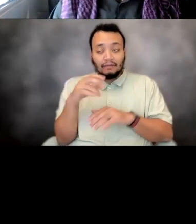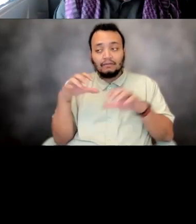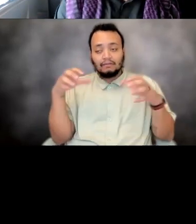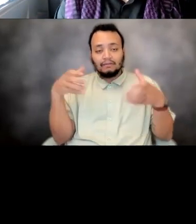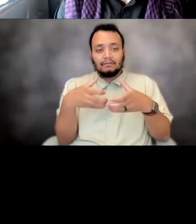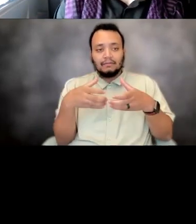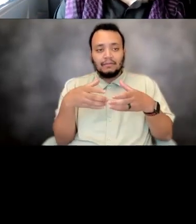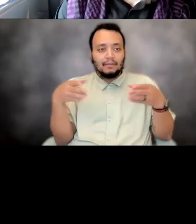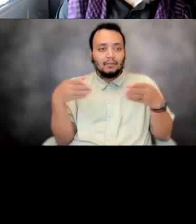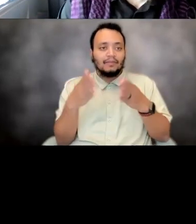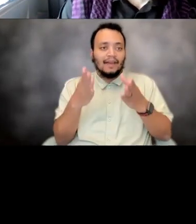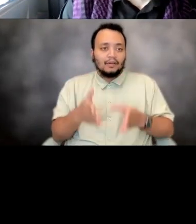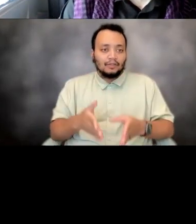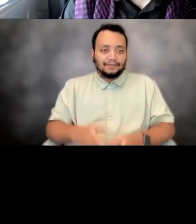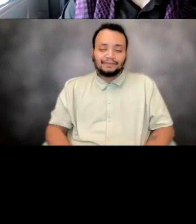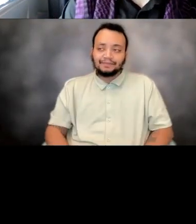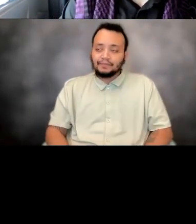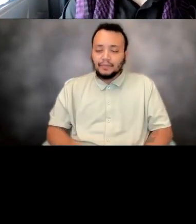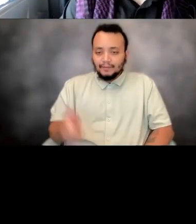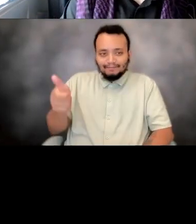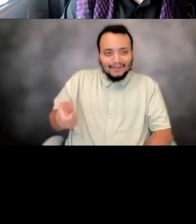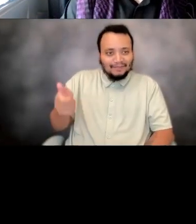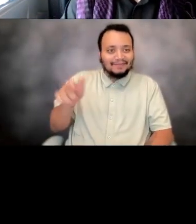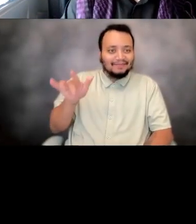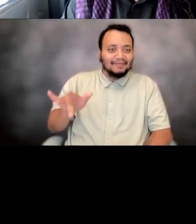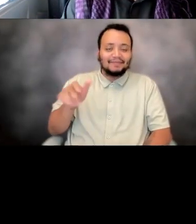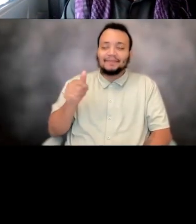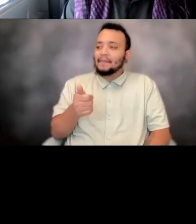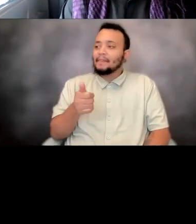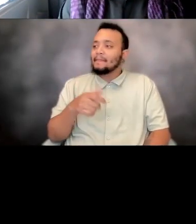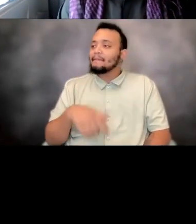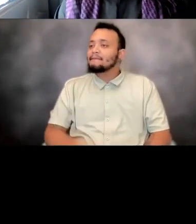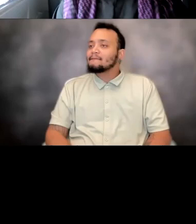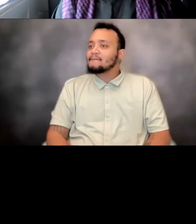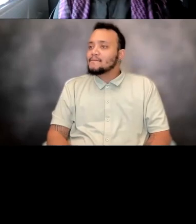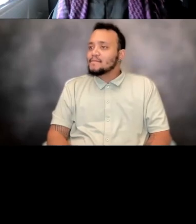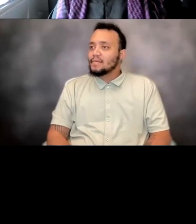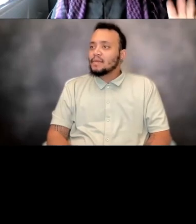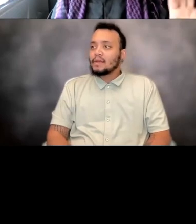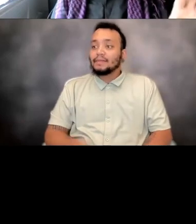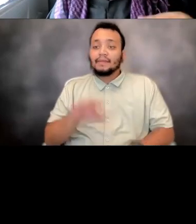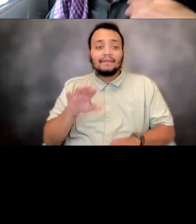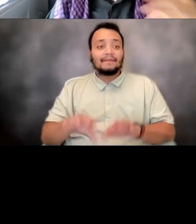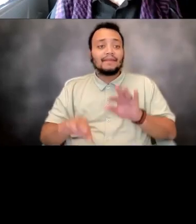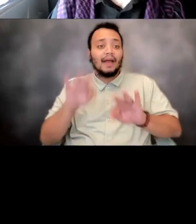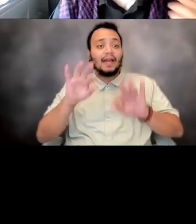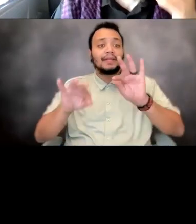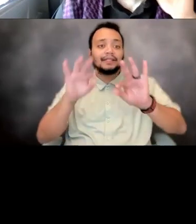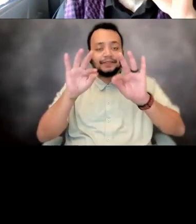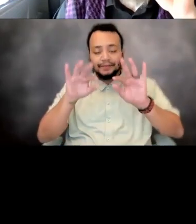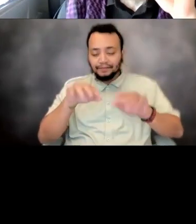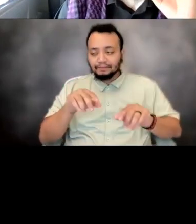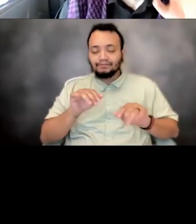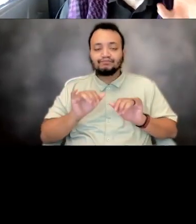and maybe it did. So one of the first findings that we found was kind of this duality around